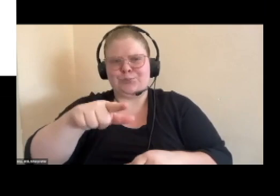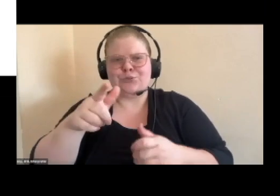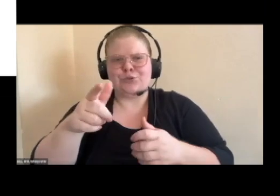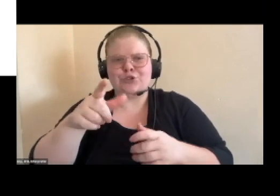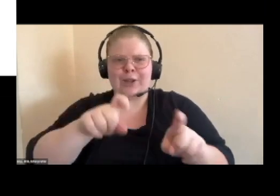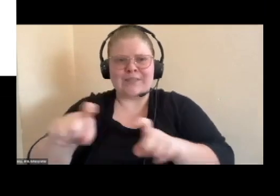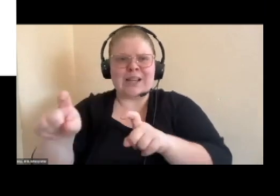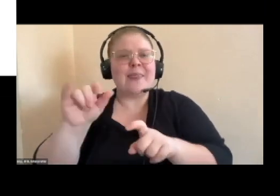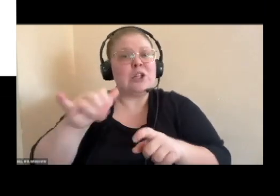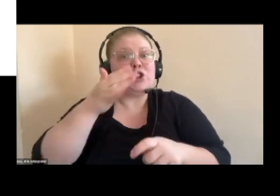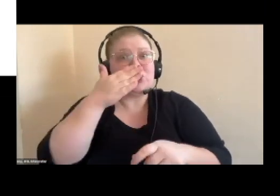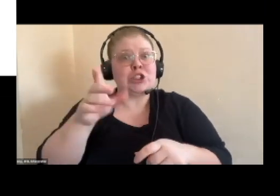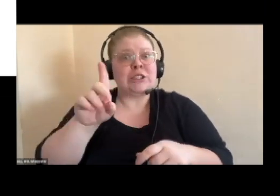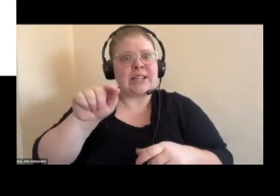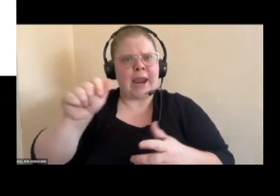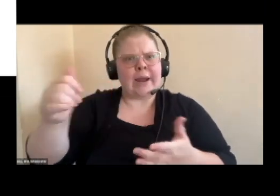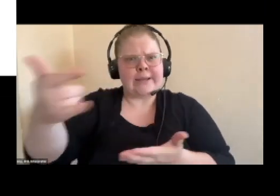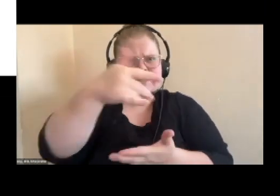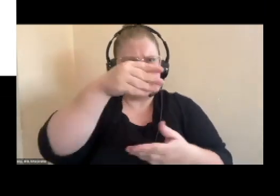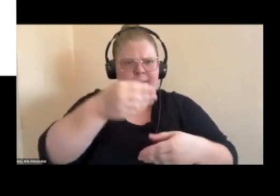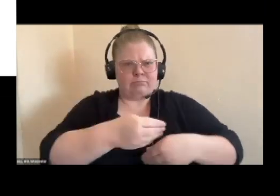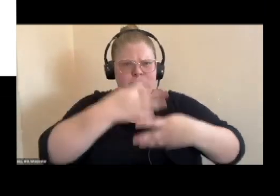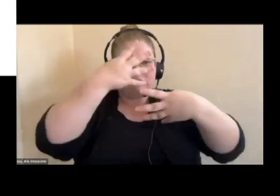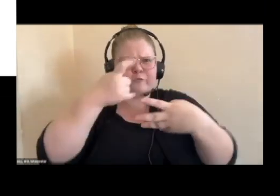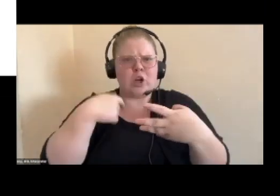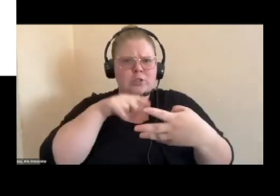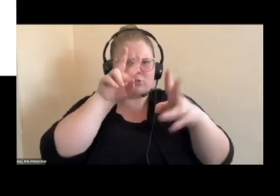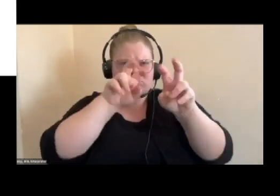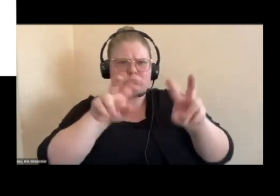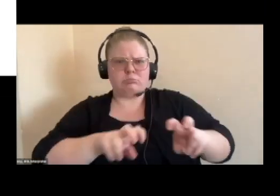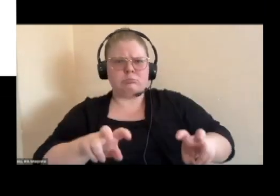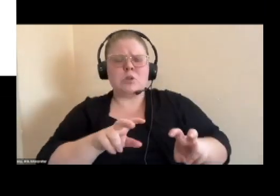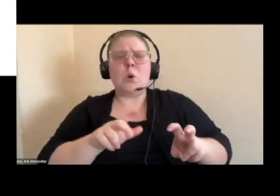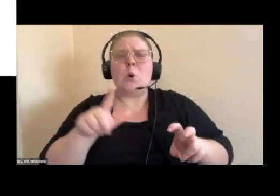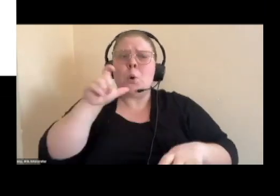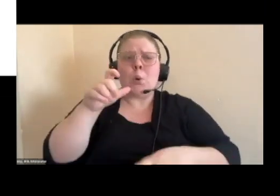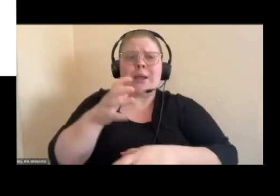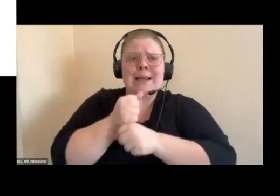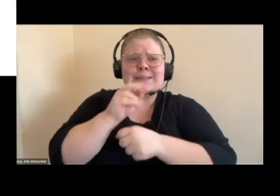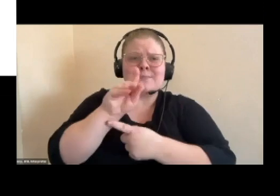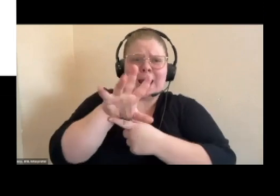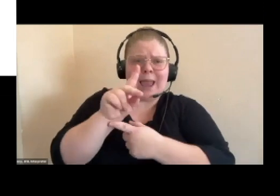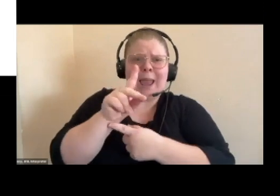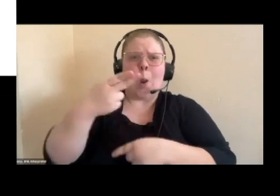a dataset to really look at people receiving Medicaid, home and community based services.